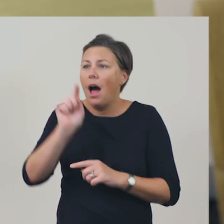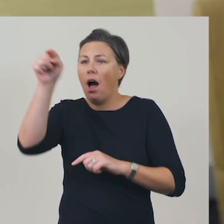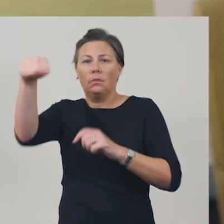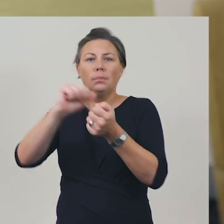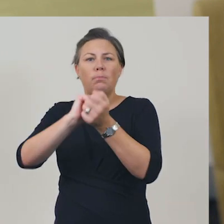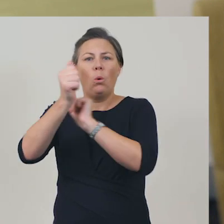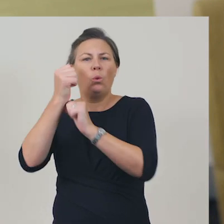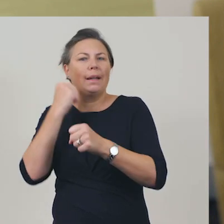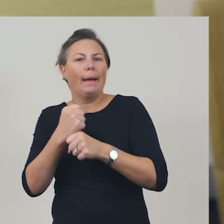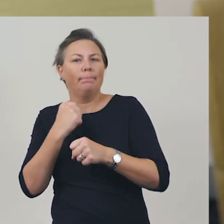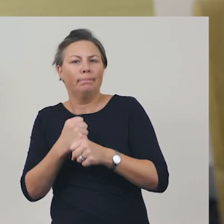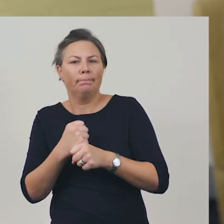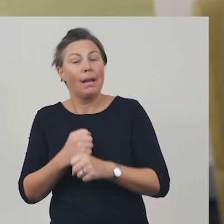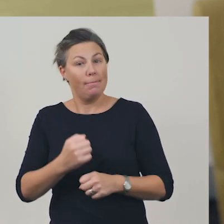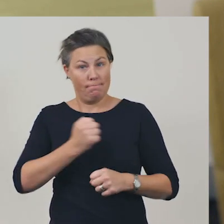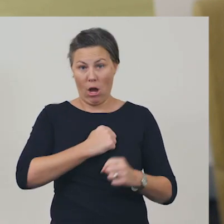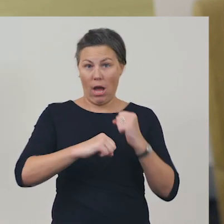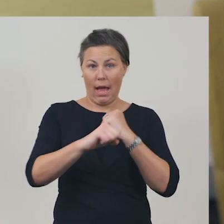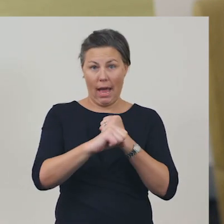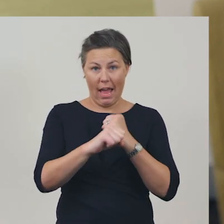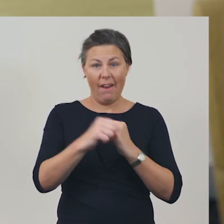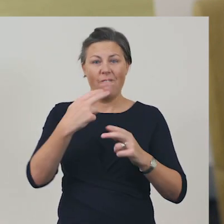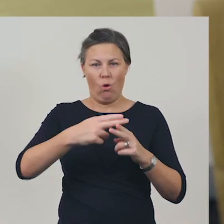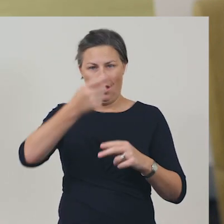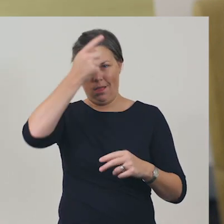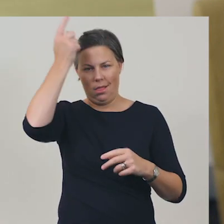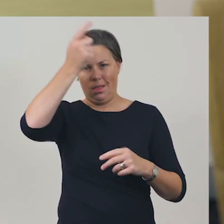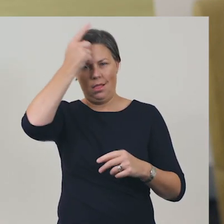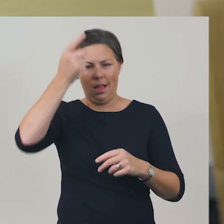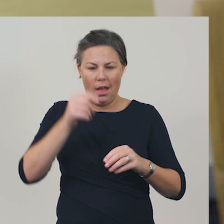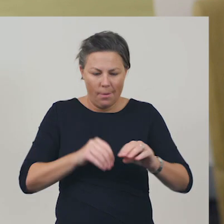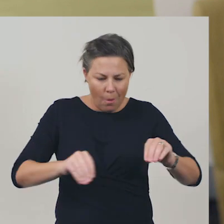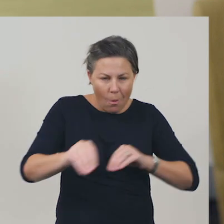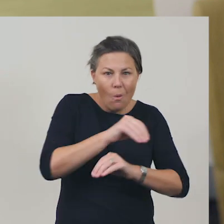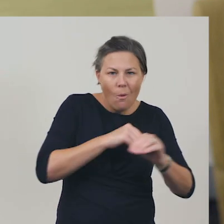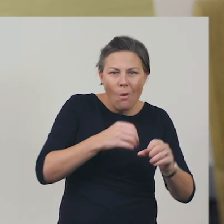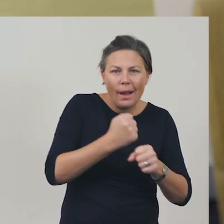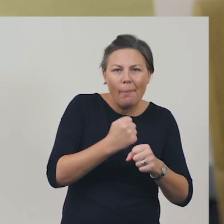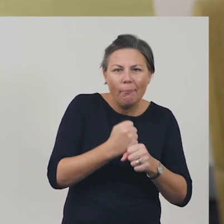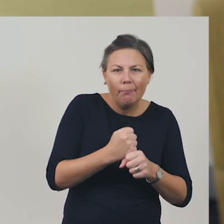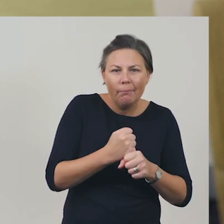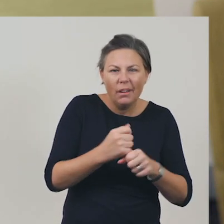I'm going to make my ad for an imaginary board game, that I could play with my family and friends.